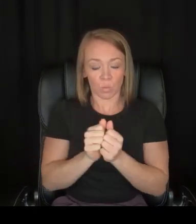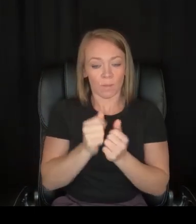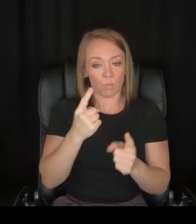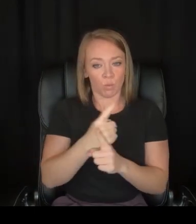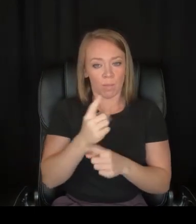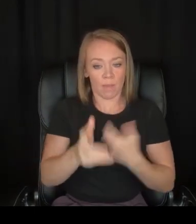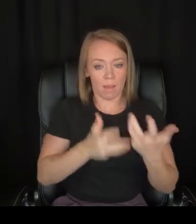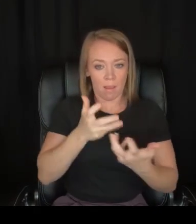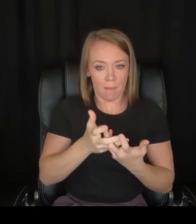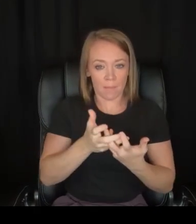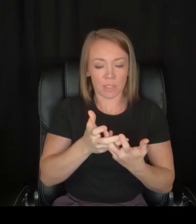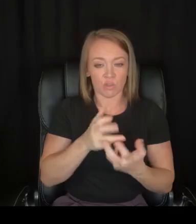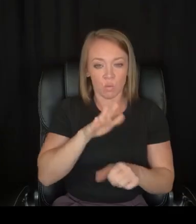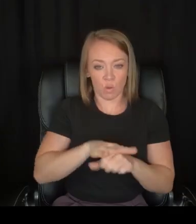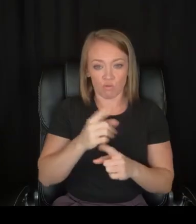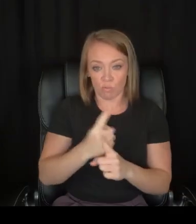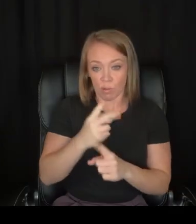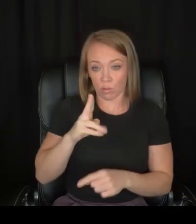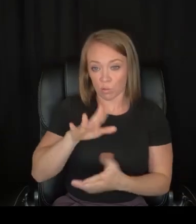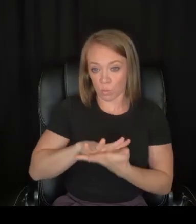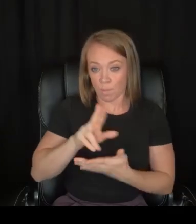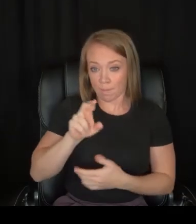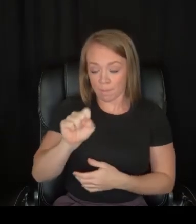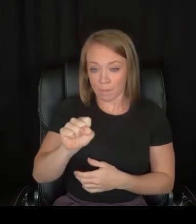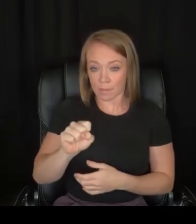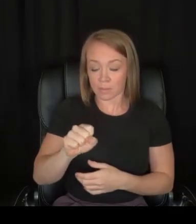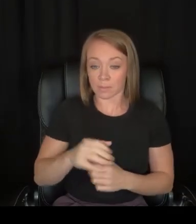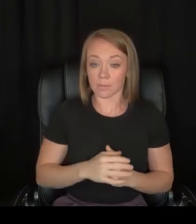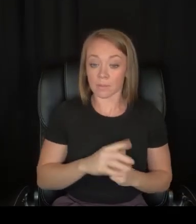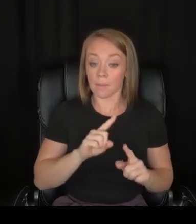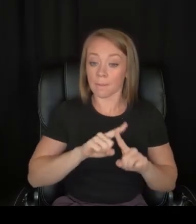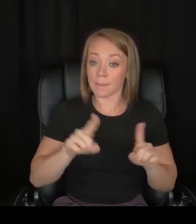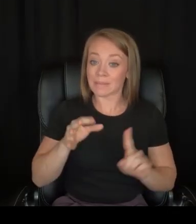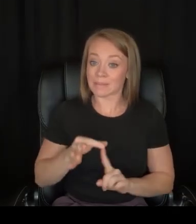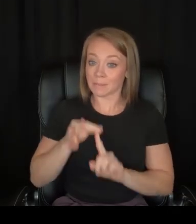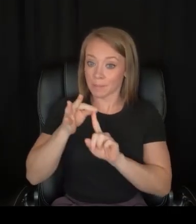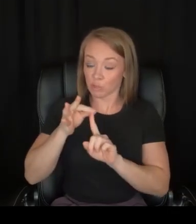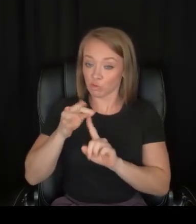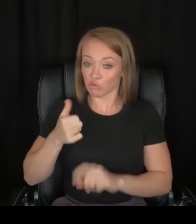regular school bus whenever appropriate, while specialized transportation is